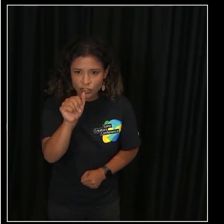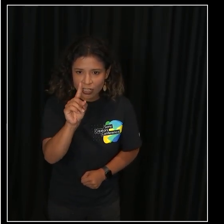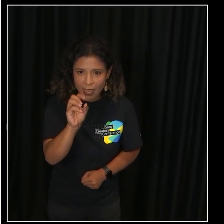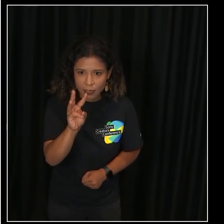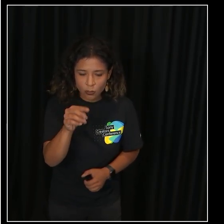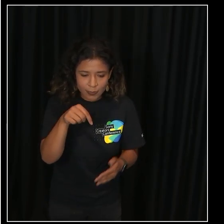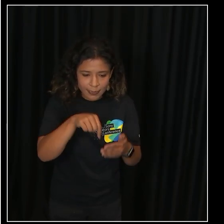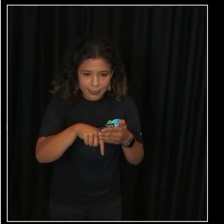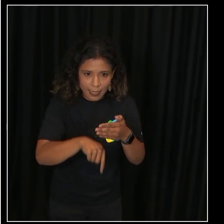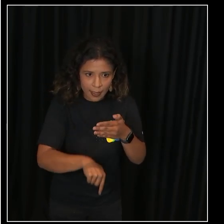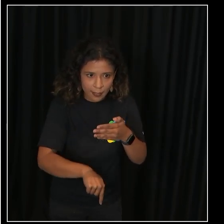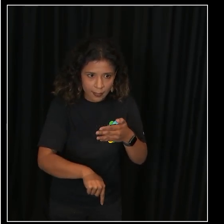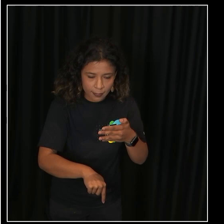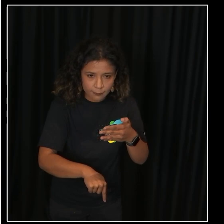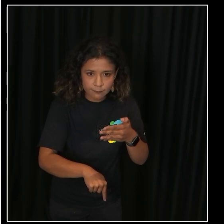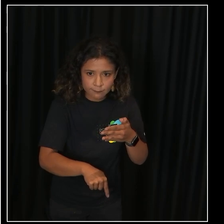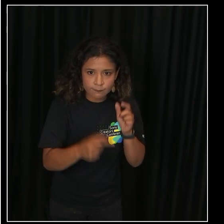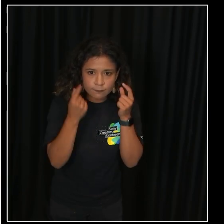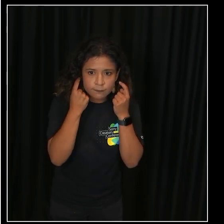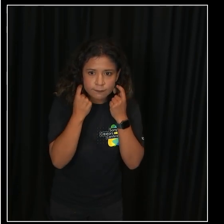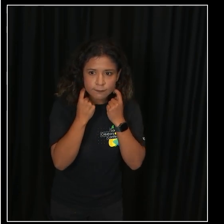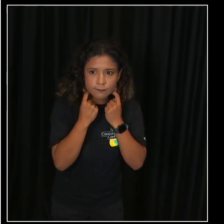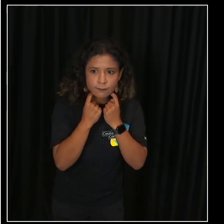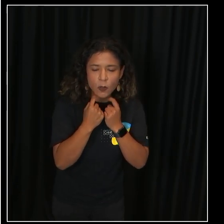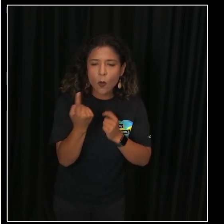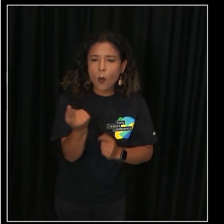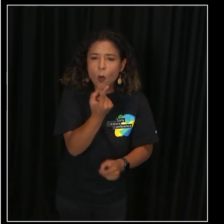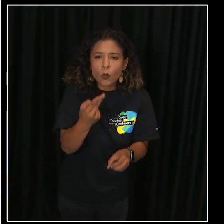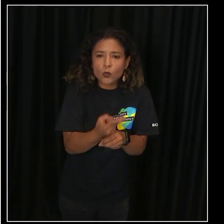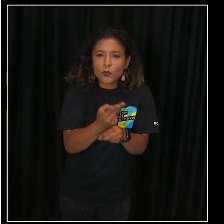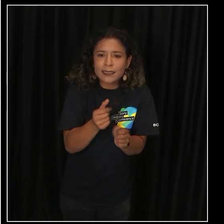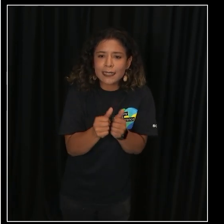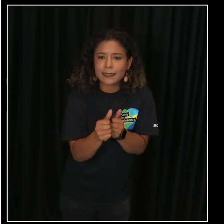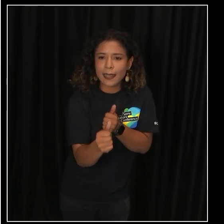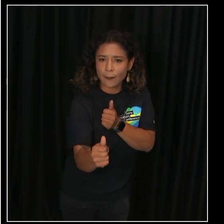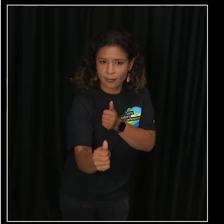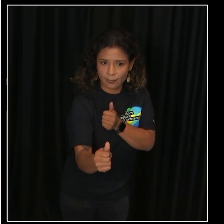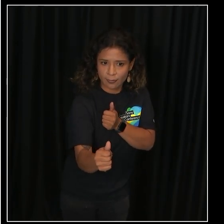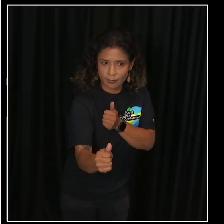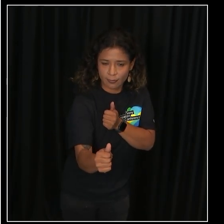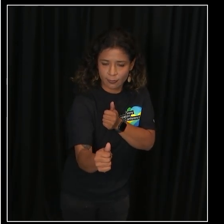Localized and a small area of the screen using only depth. And we're going to use this information to hopefully